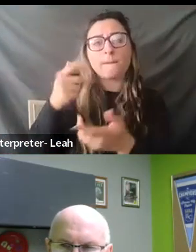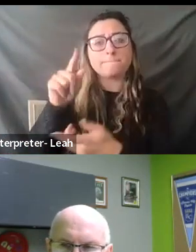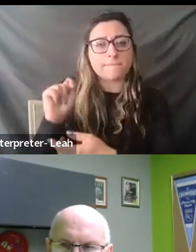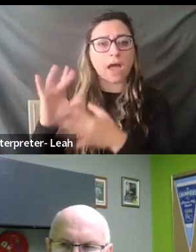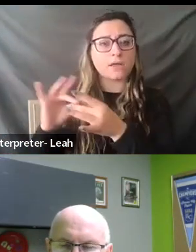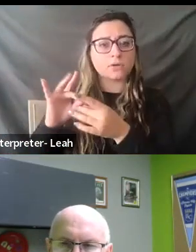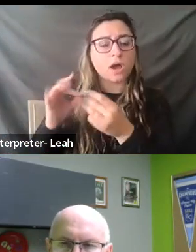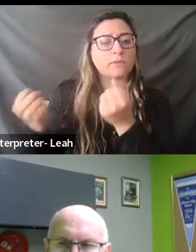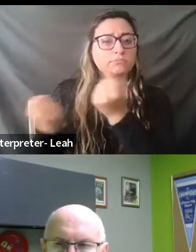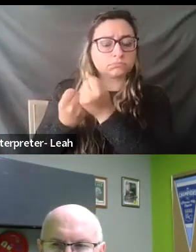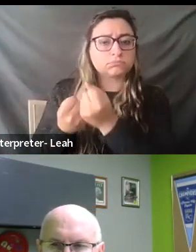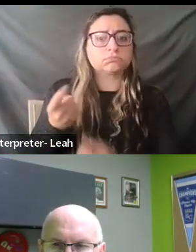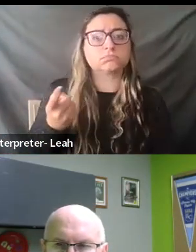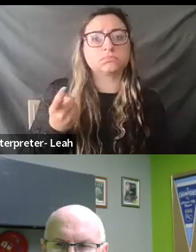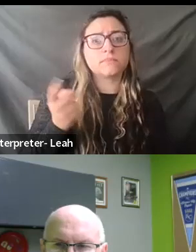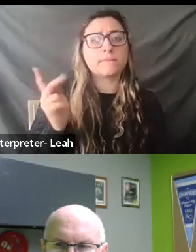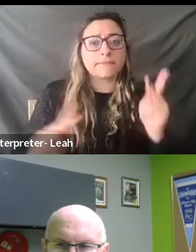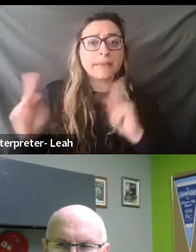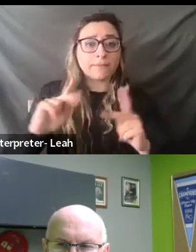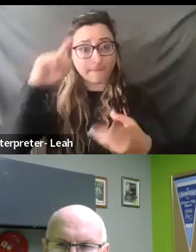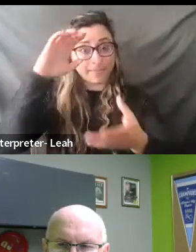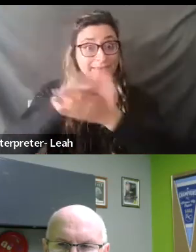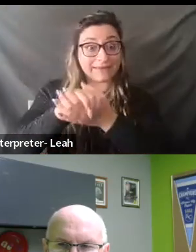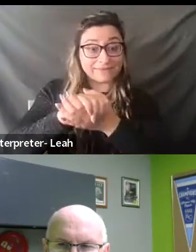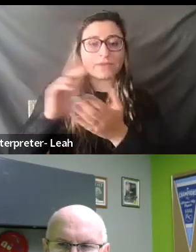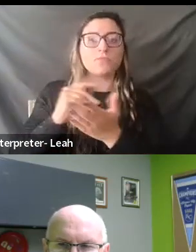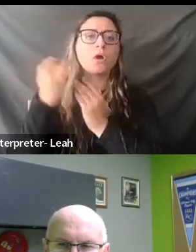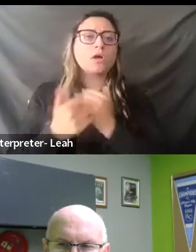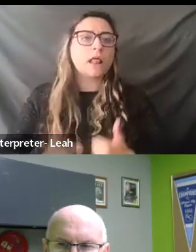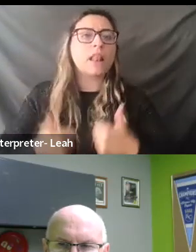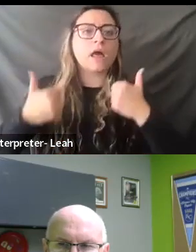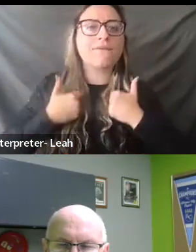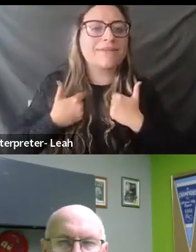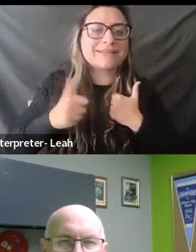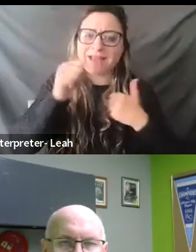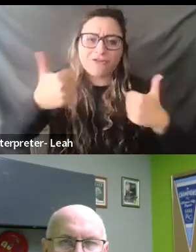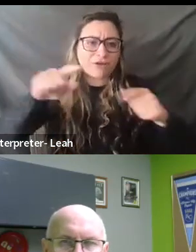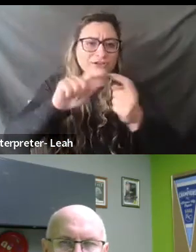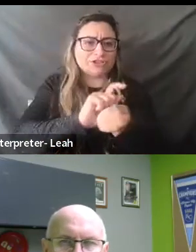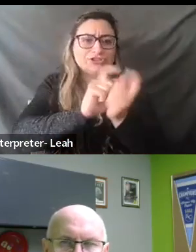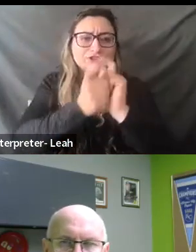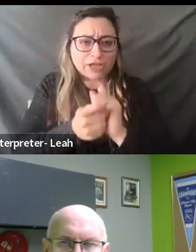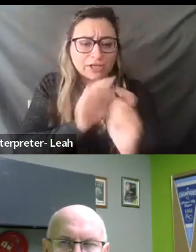So that -- that -- yeah, I didn't want to leave that out.